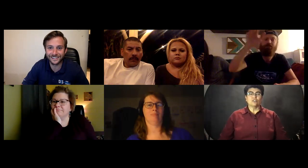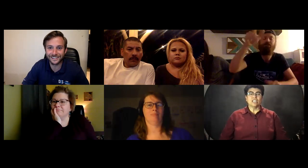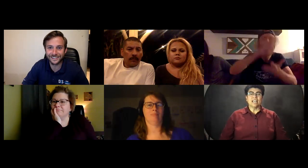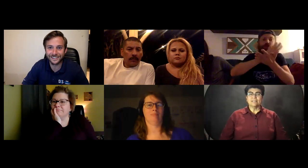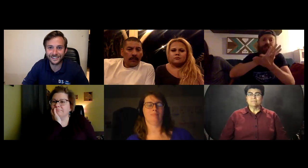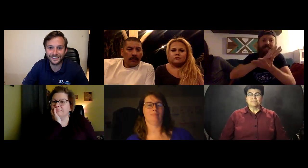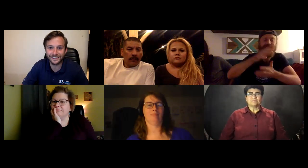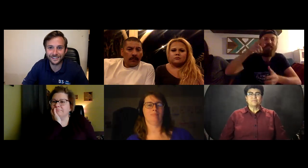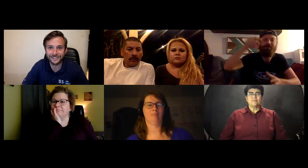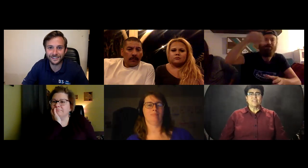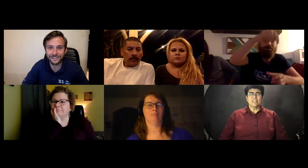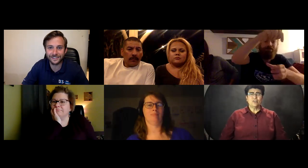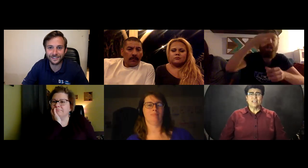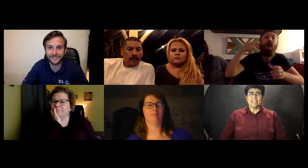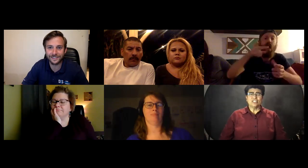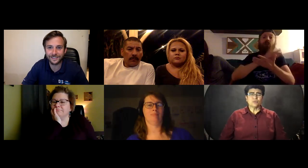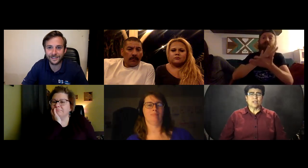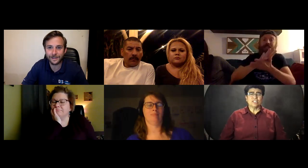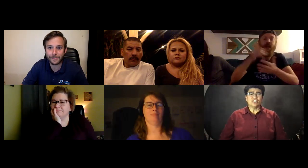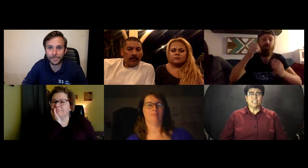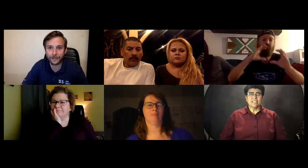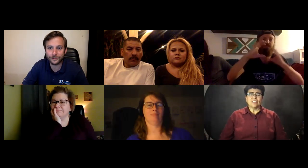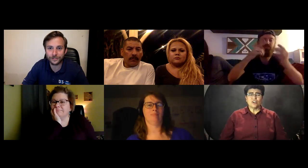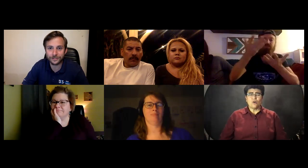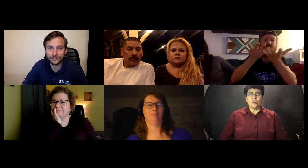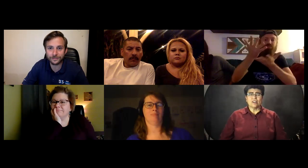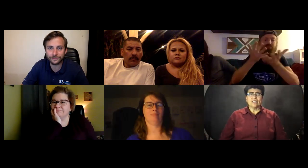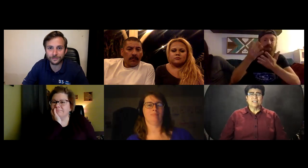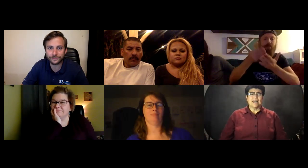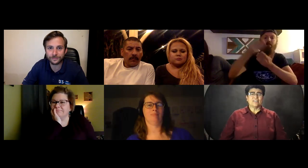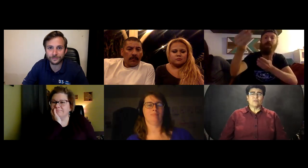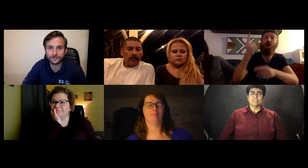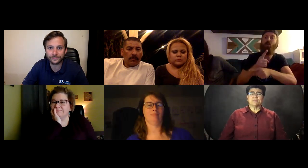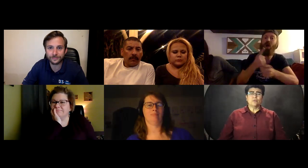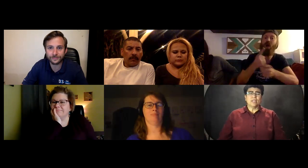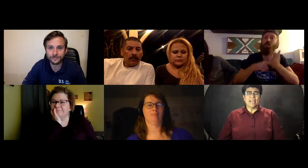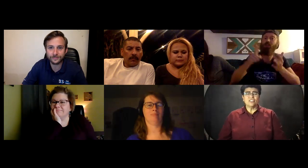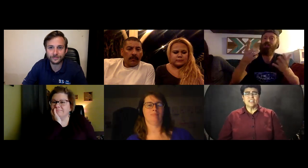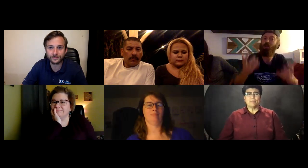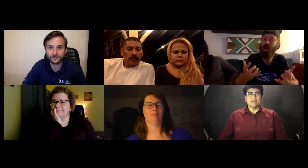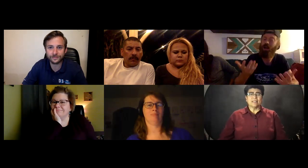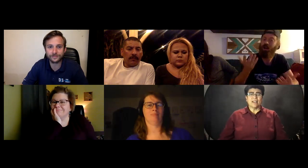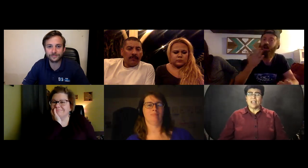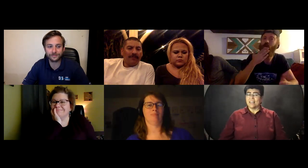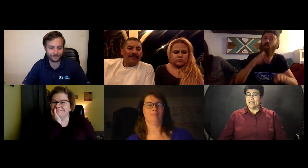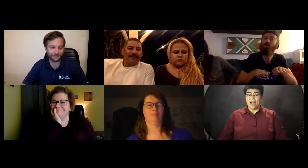chile you know that he just wanted cheese on the corn and there was some